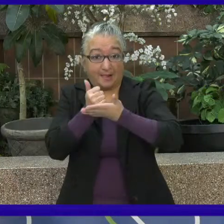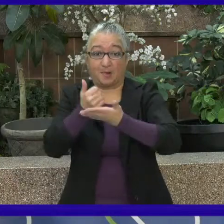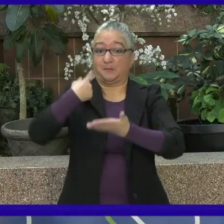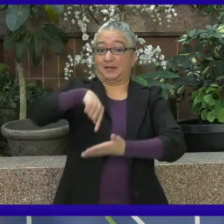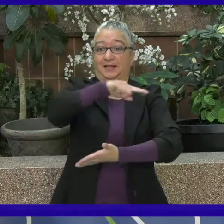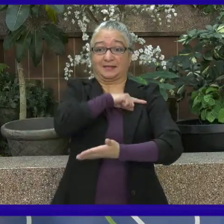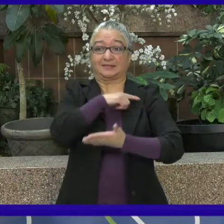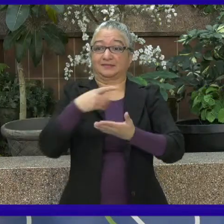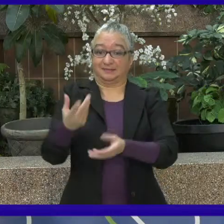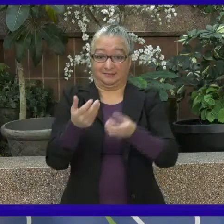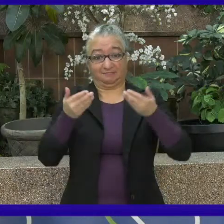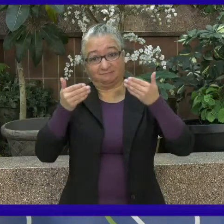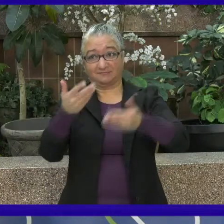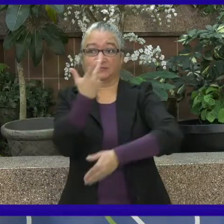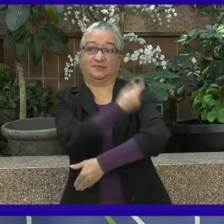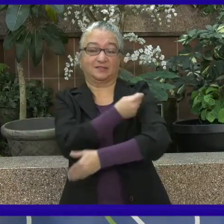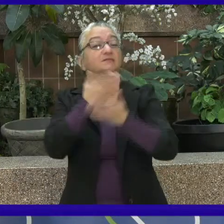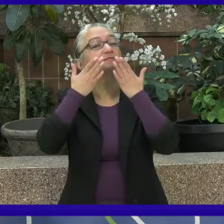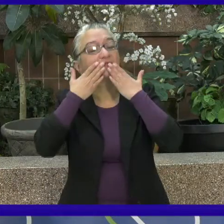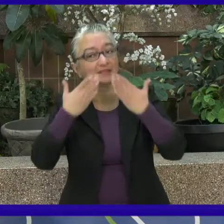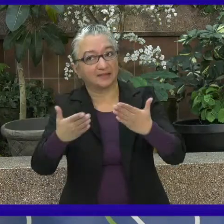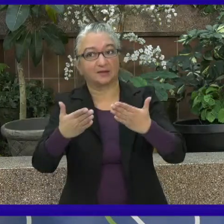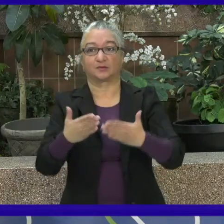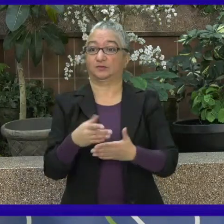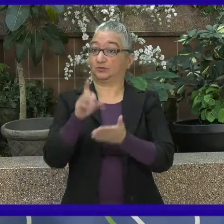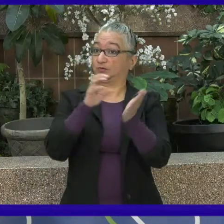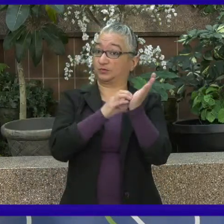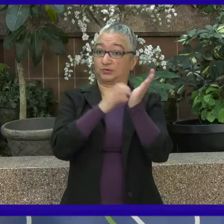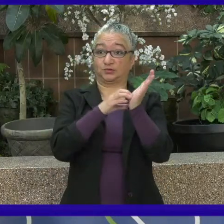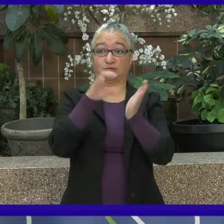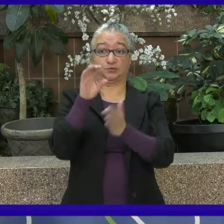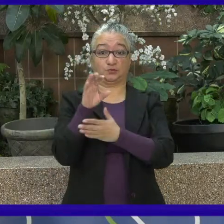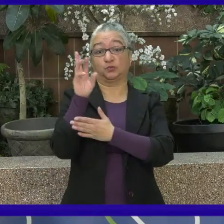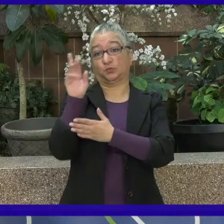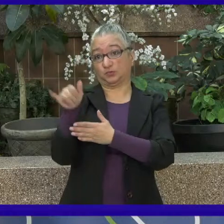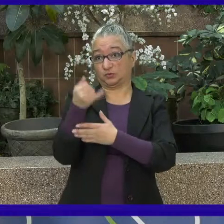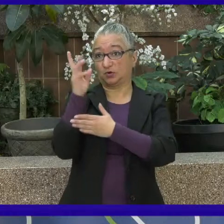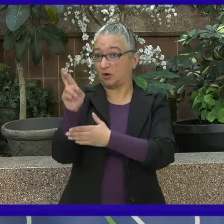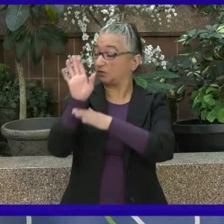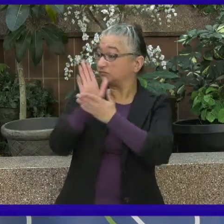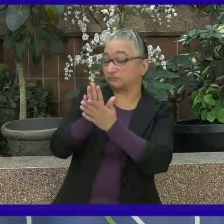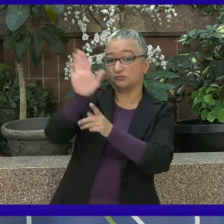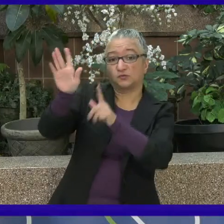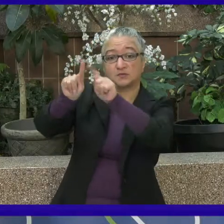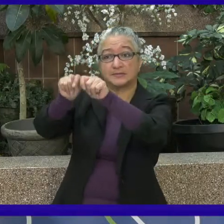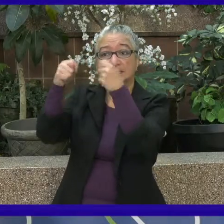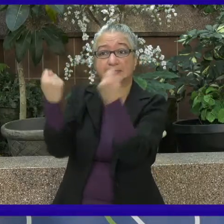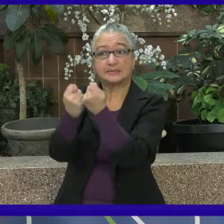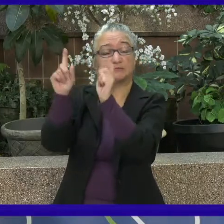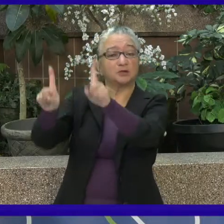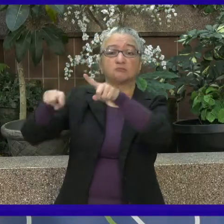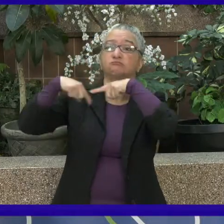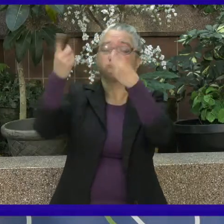dr reimer and her team have given us clear and frequent updates on the vaccines so we in turn